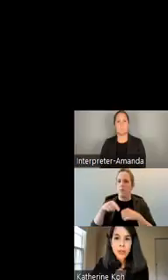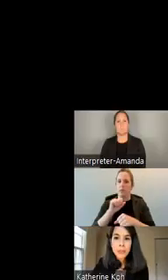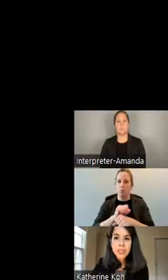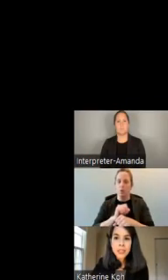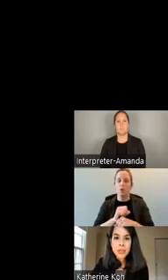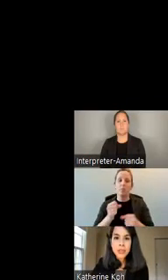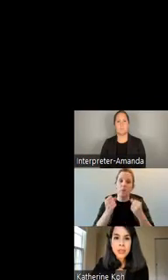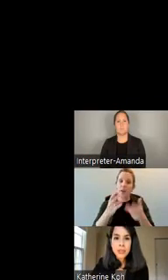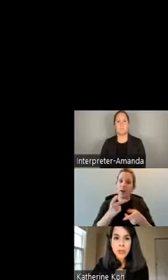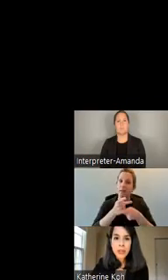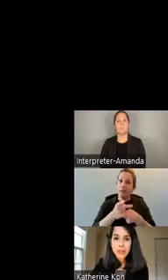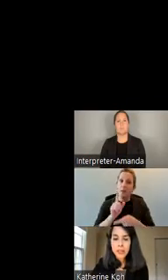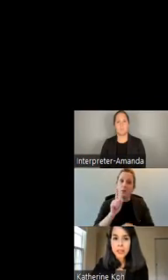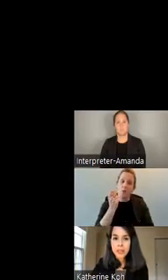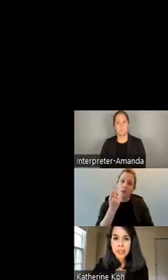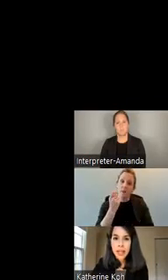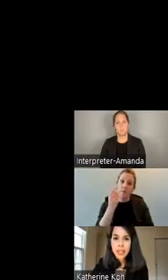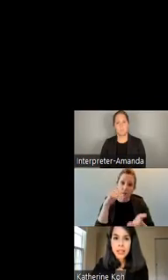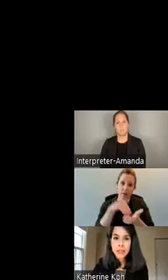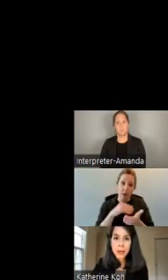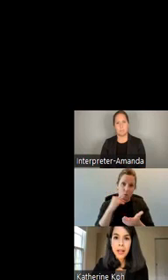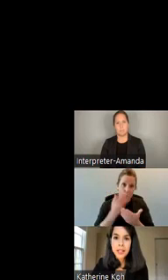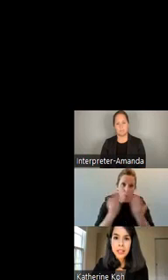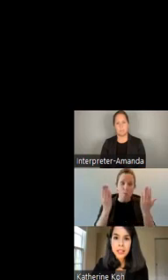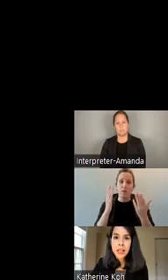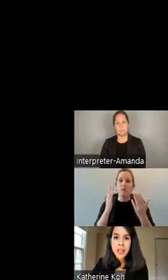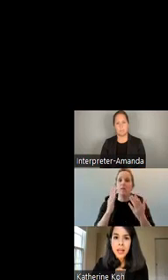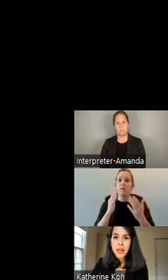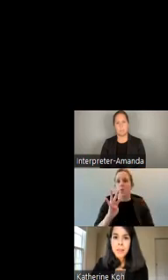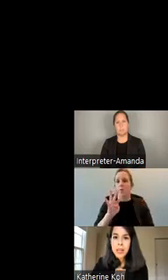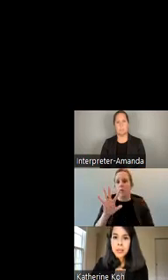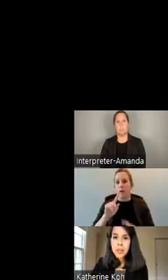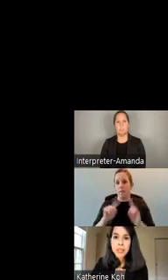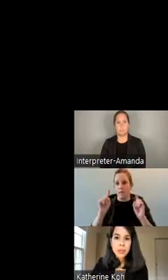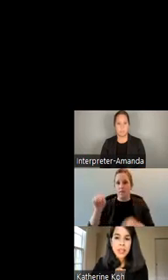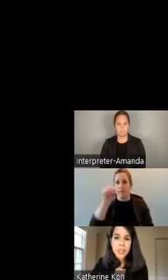000 homeless individuals and 45 different clinical sites throughout Boston including Street and